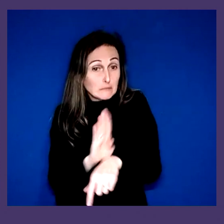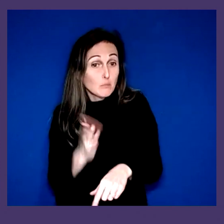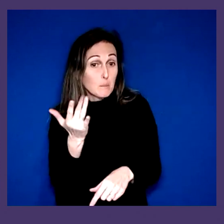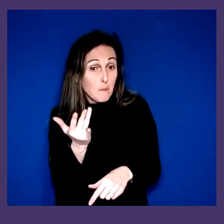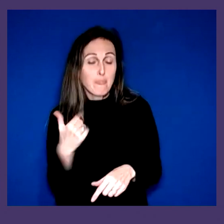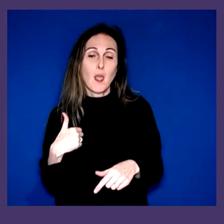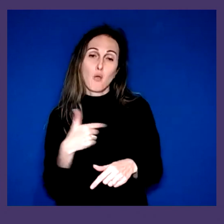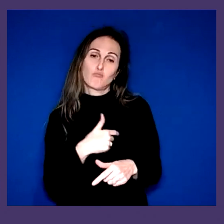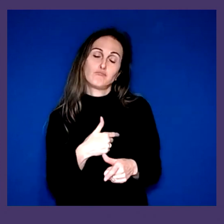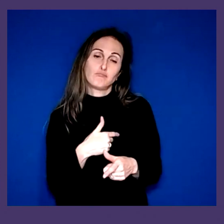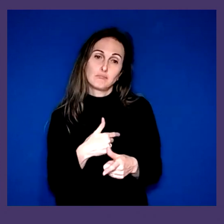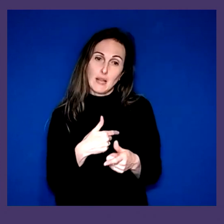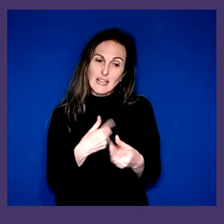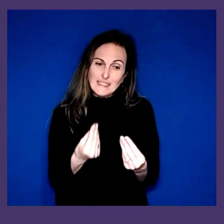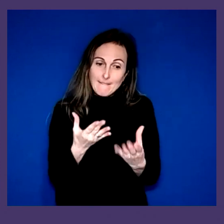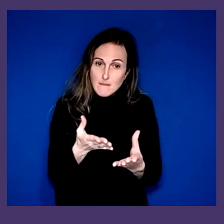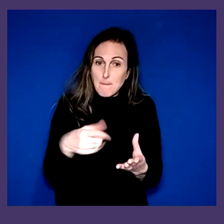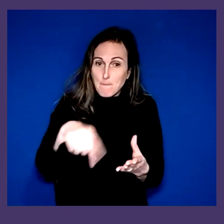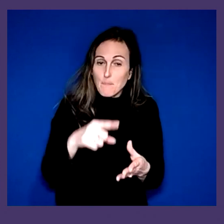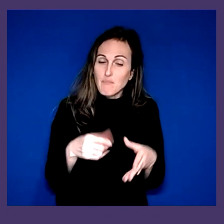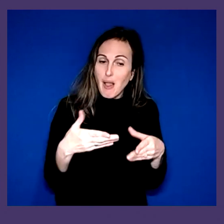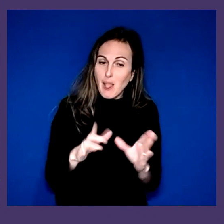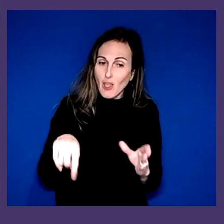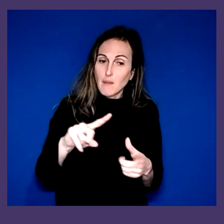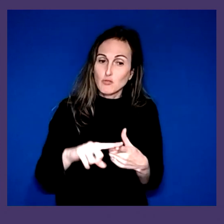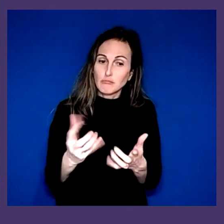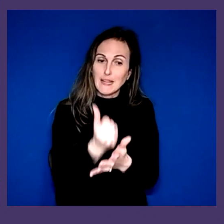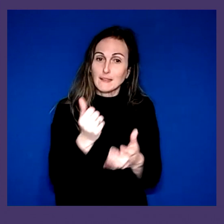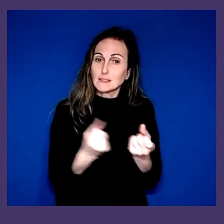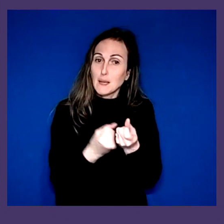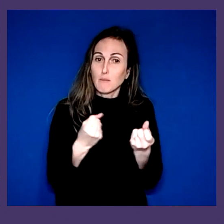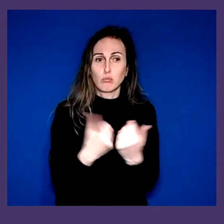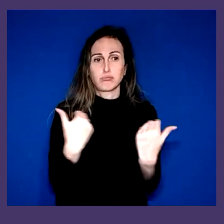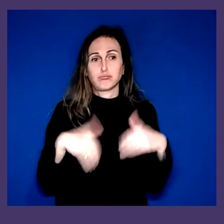to give support way better and much faster.